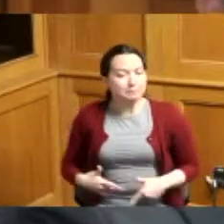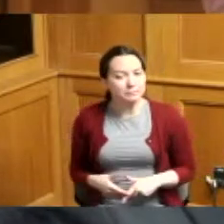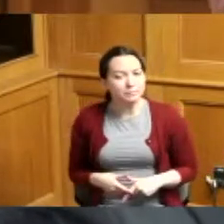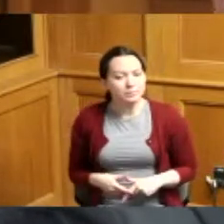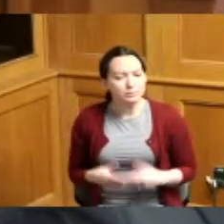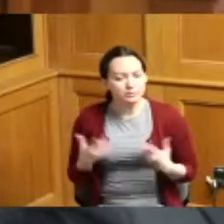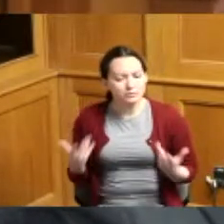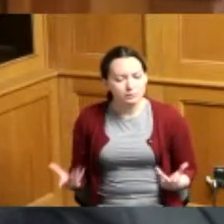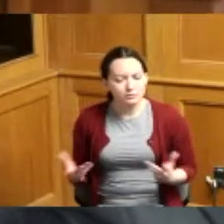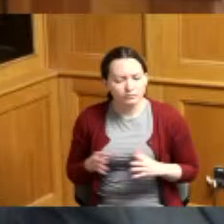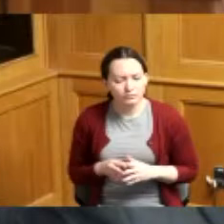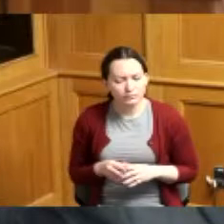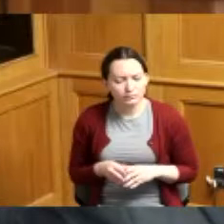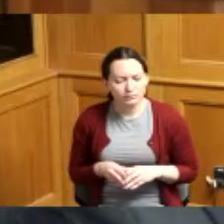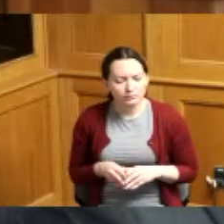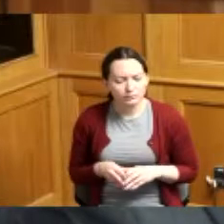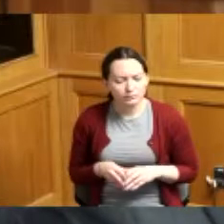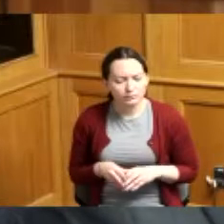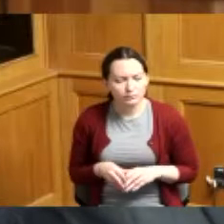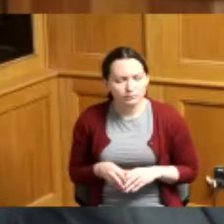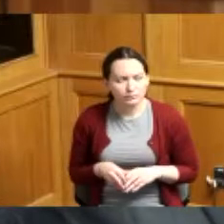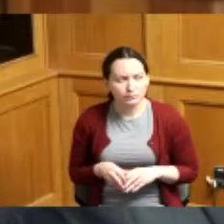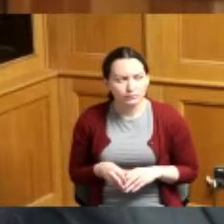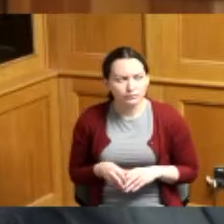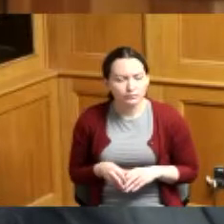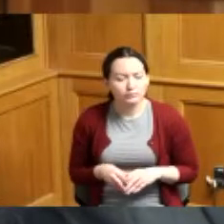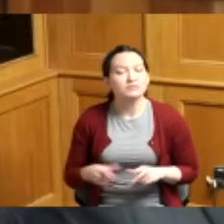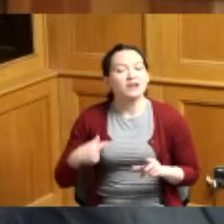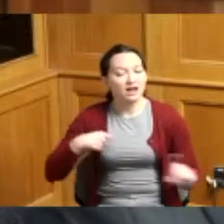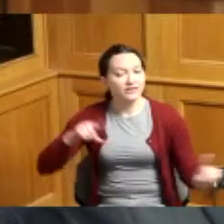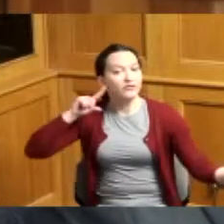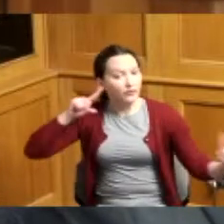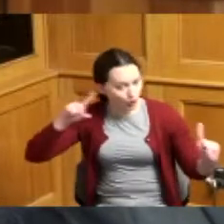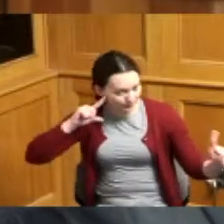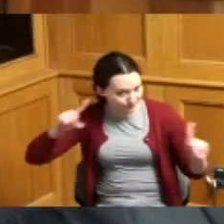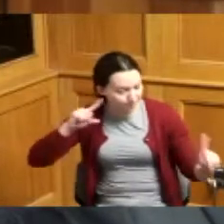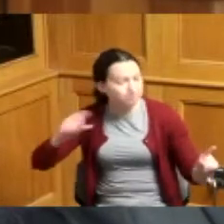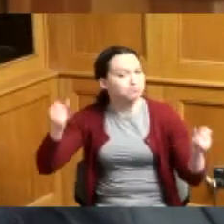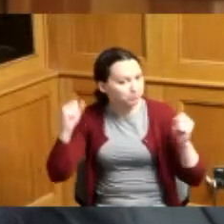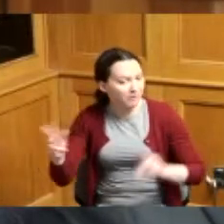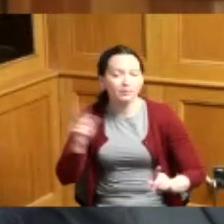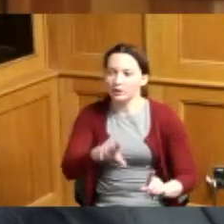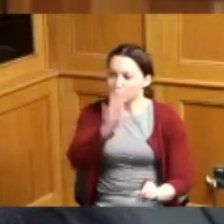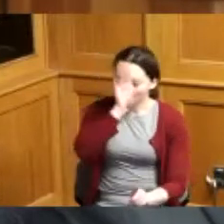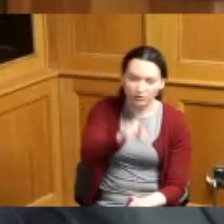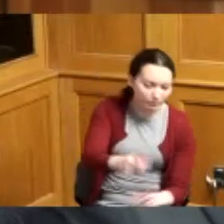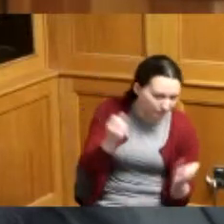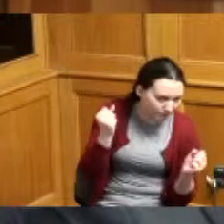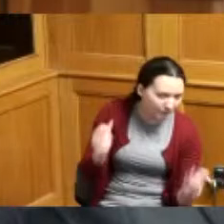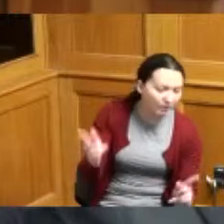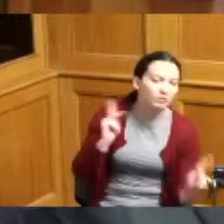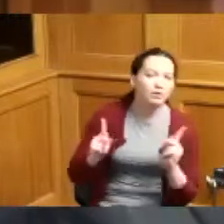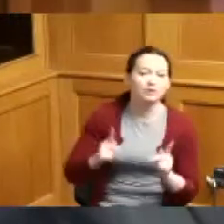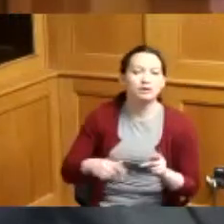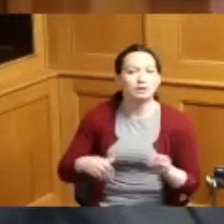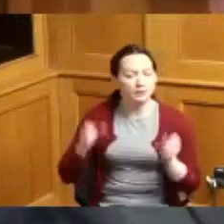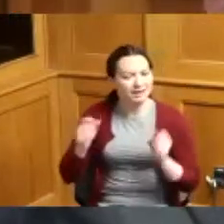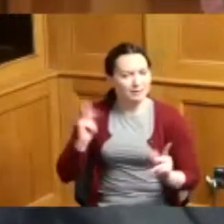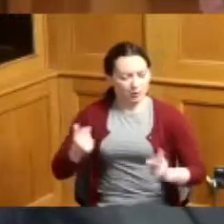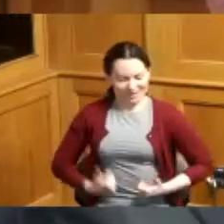so um I've heard from many I'm sure you have many citizens have weighed in on this topic